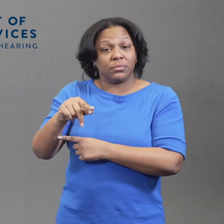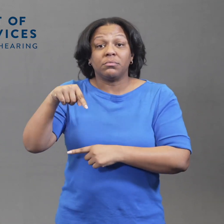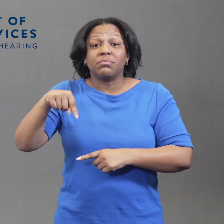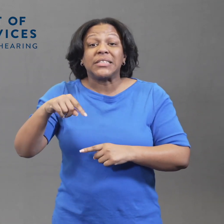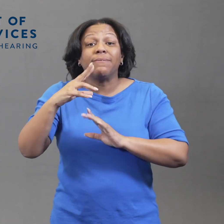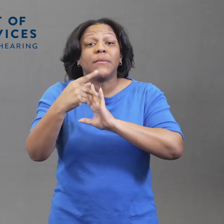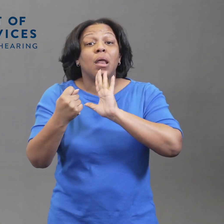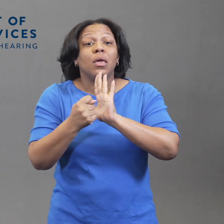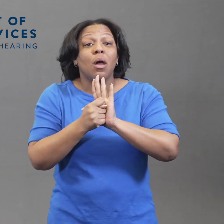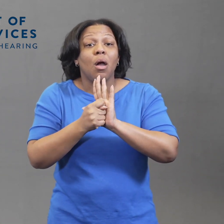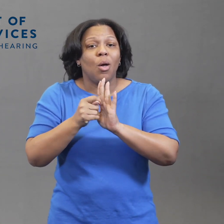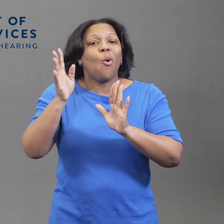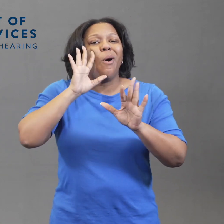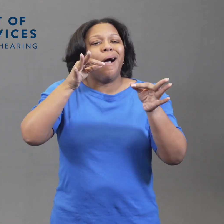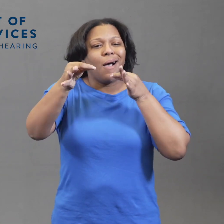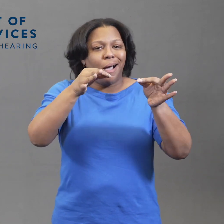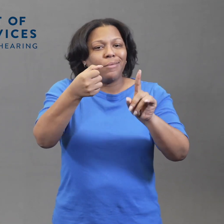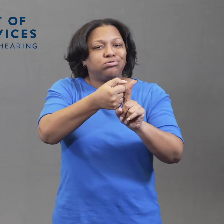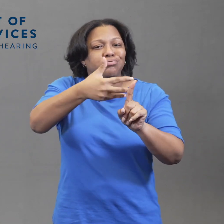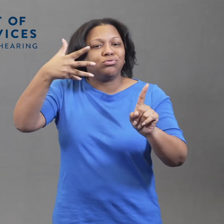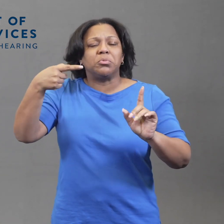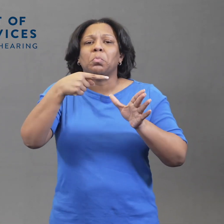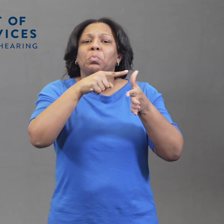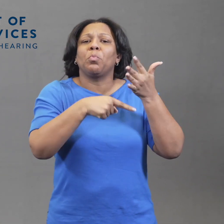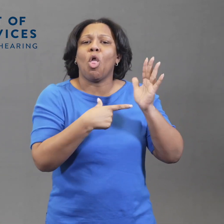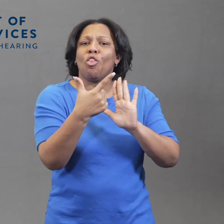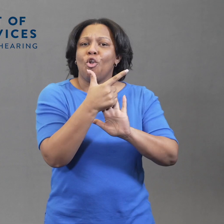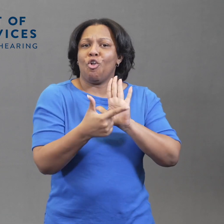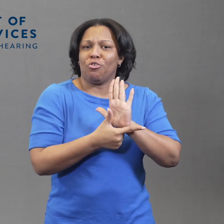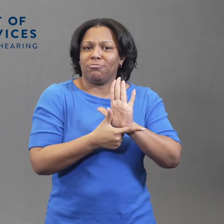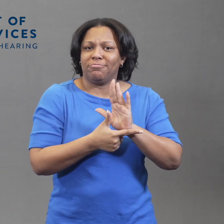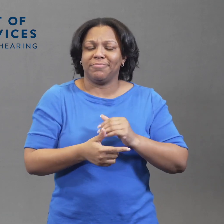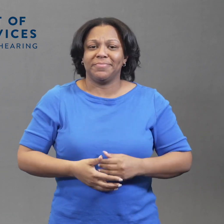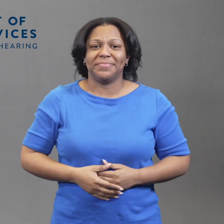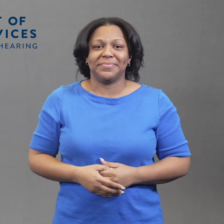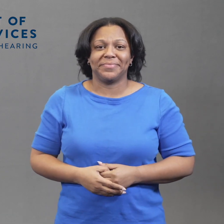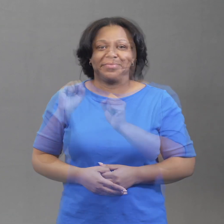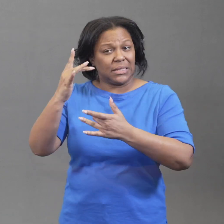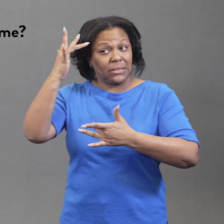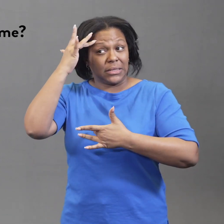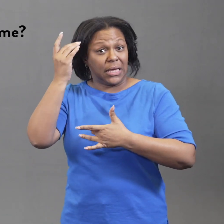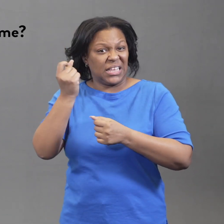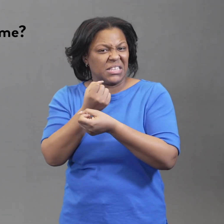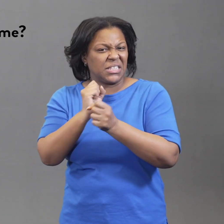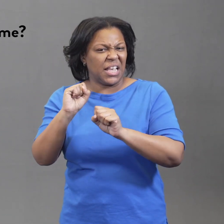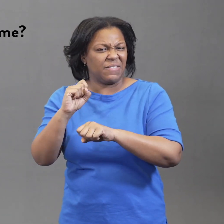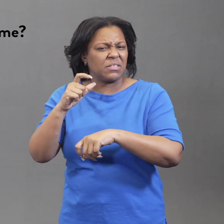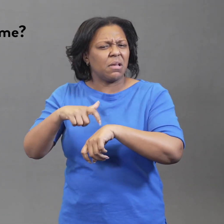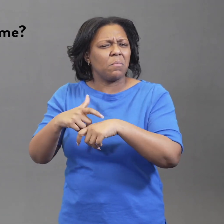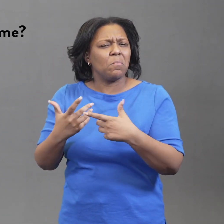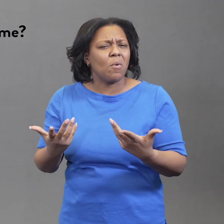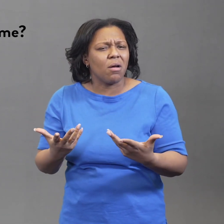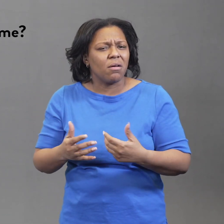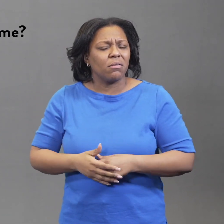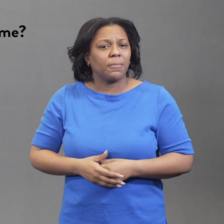In this video we will explain the law. What is sick and safe time?